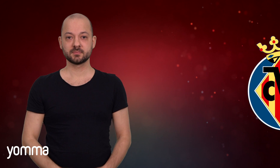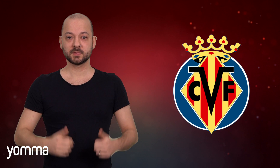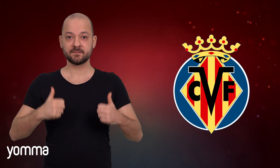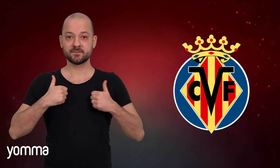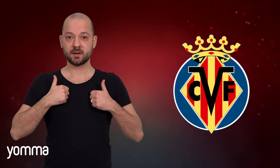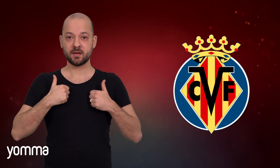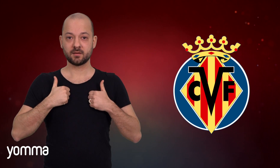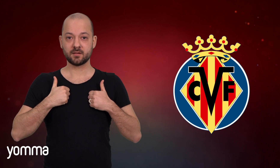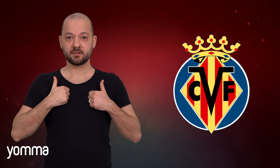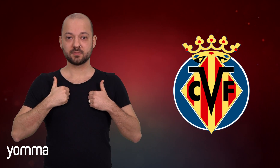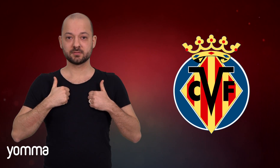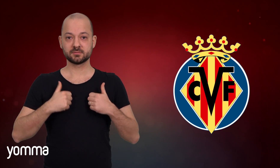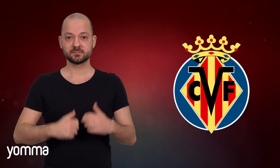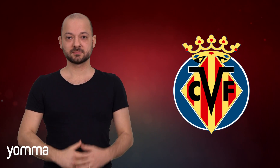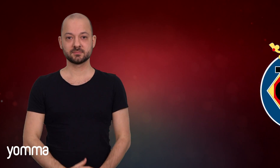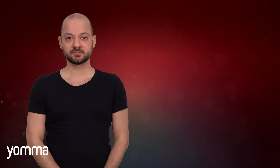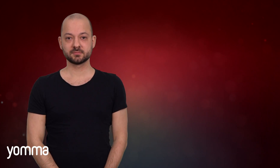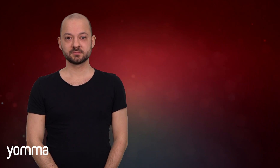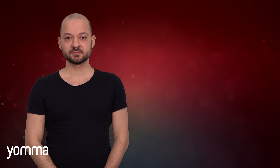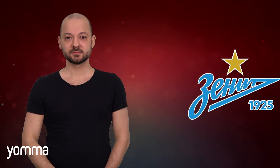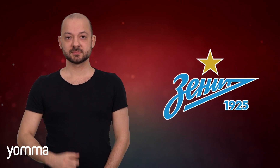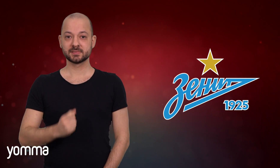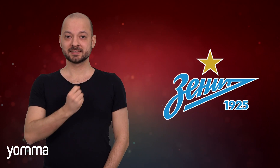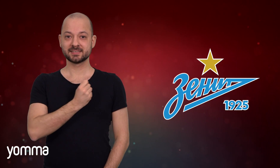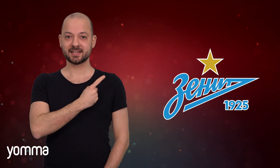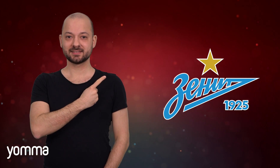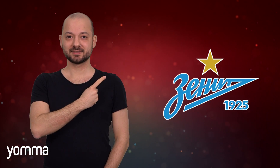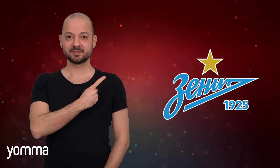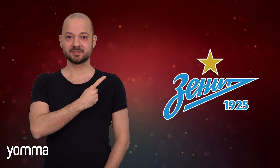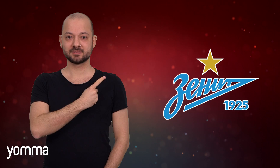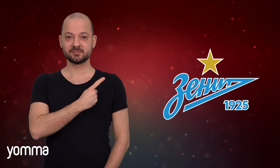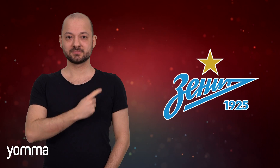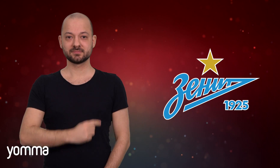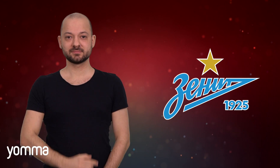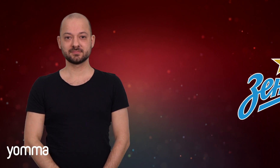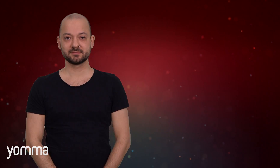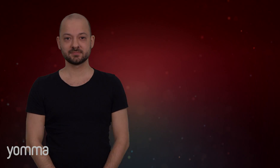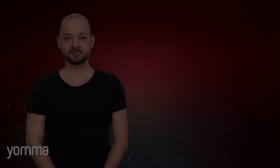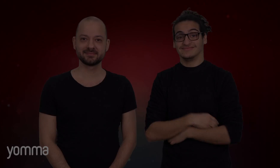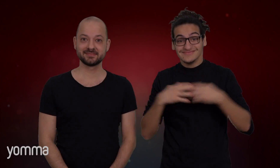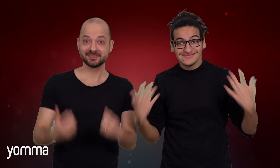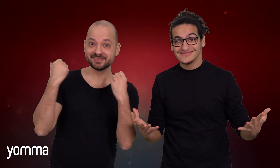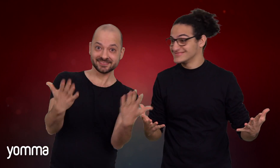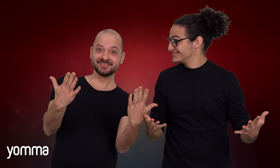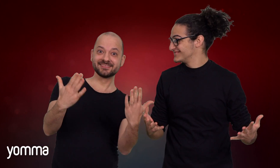Villarreal CF FC Zenit That's all!